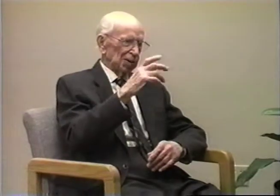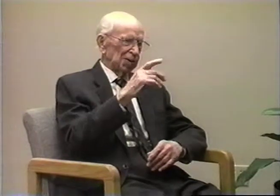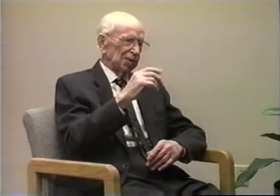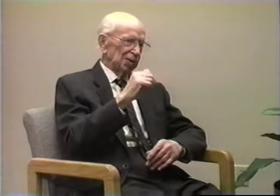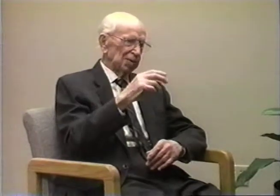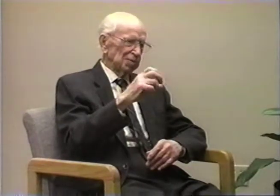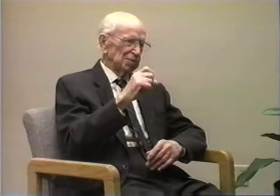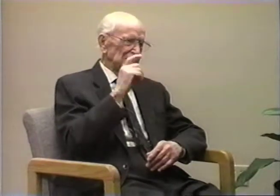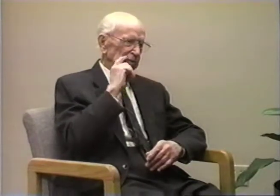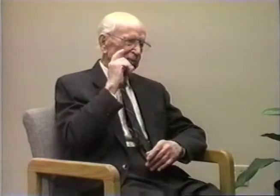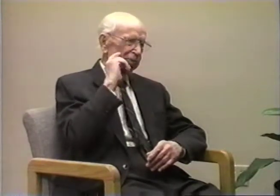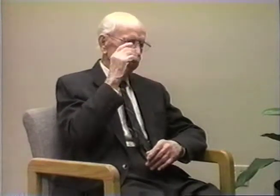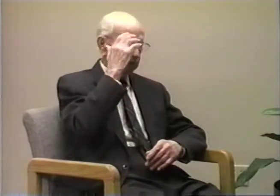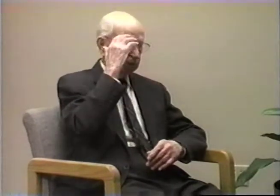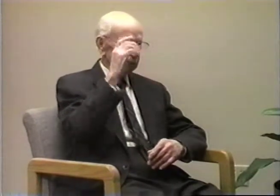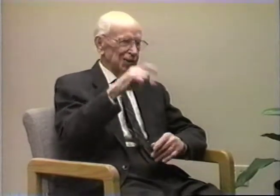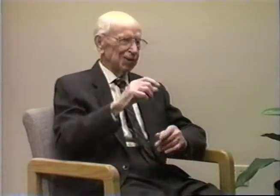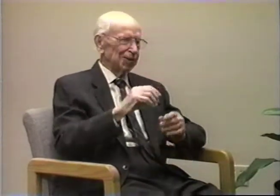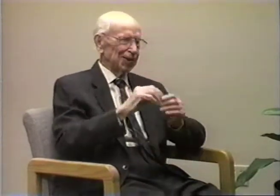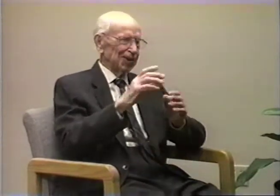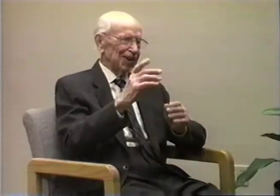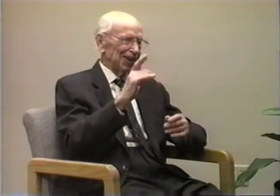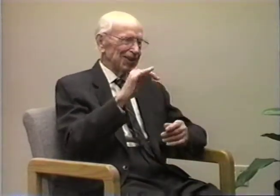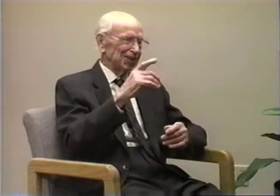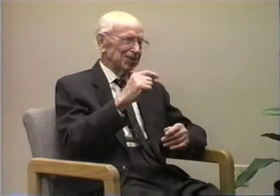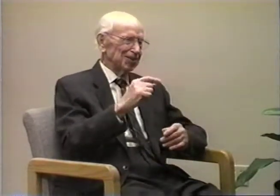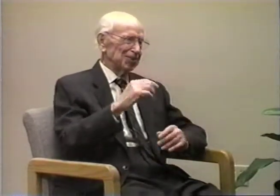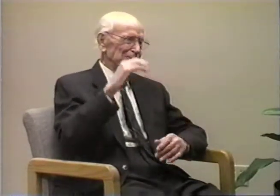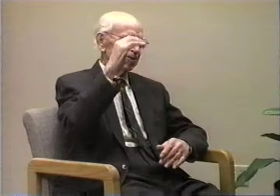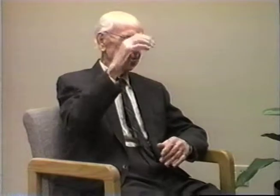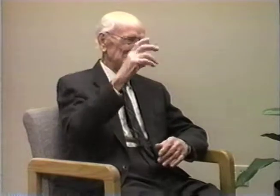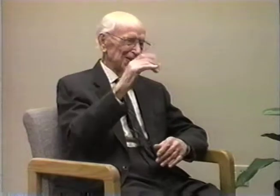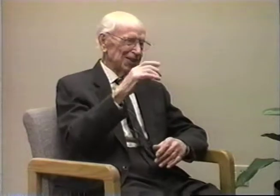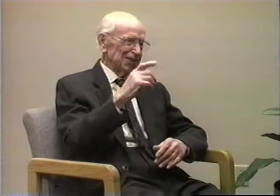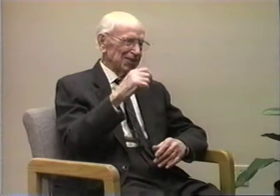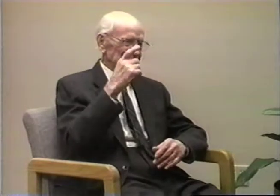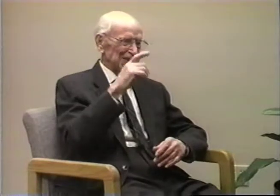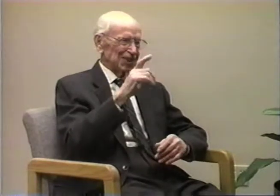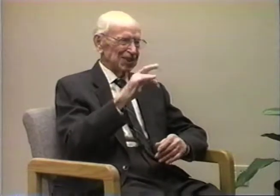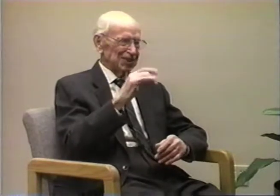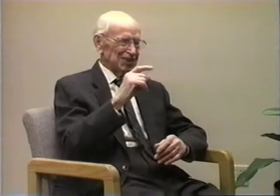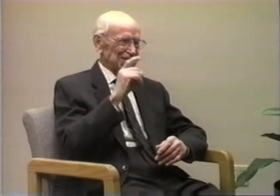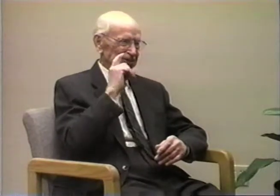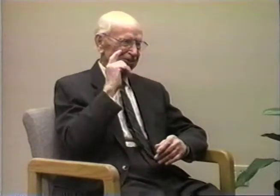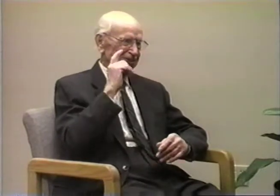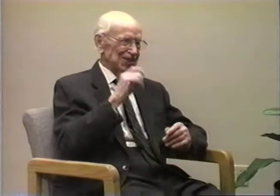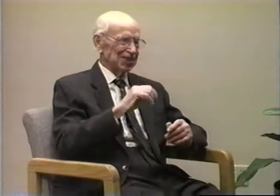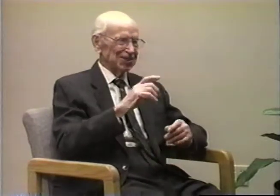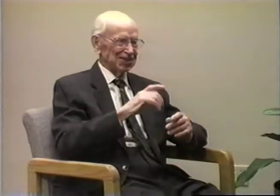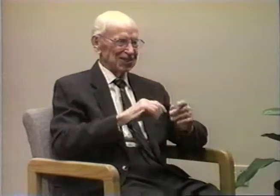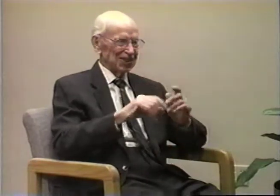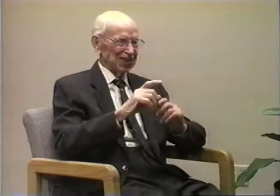the tall windows and ceilings, and this provides good lighting. After all, it's important for Deaf people